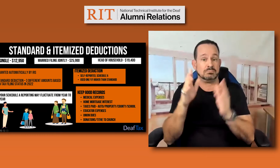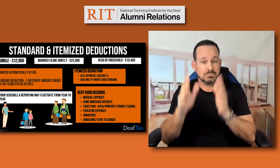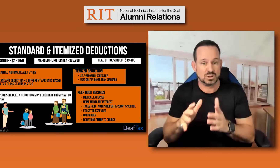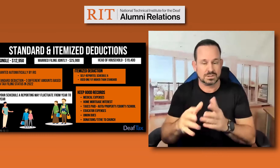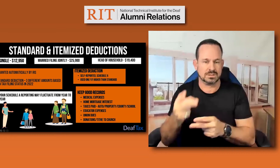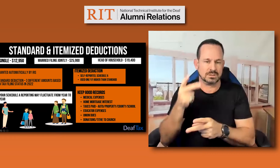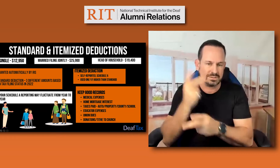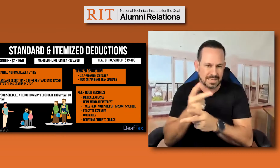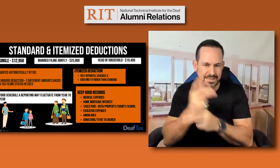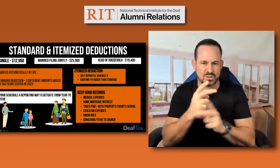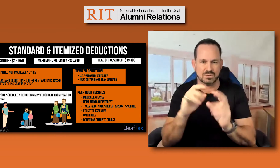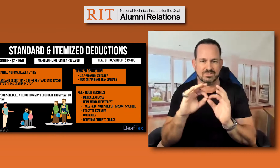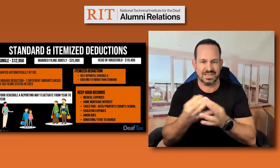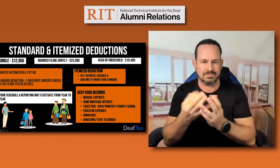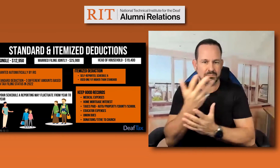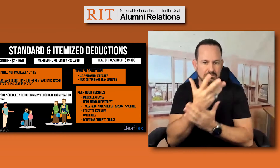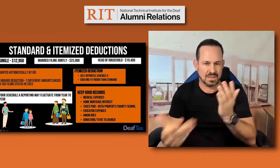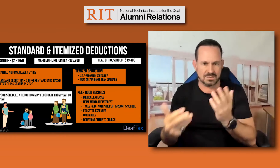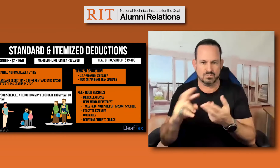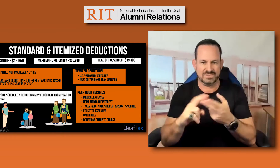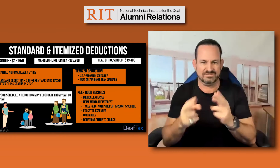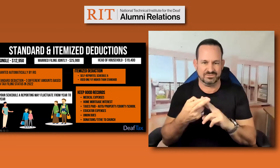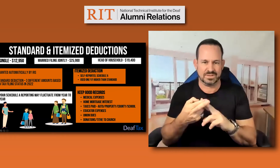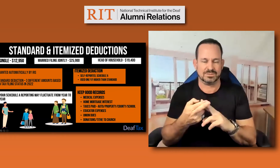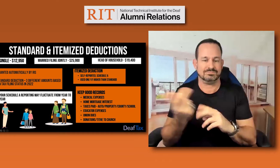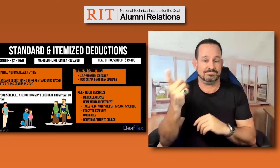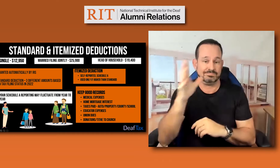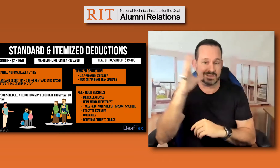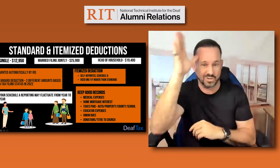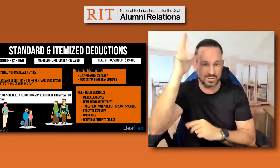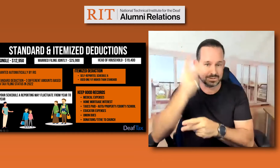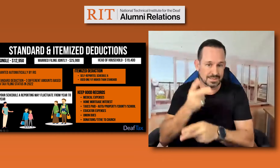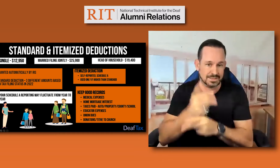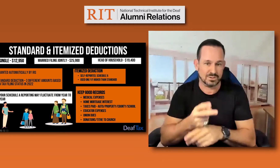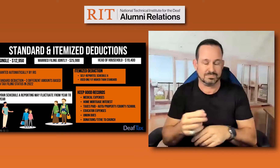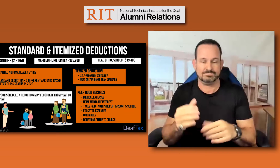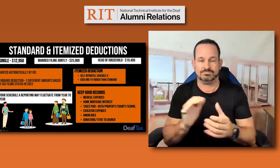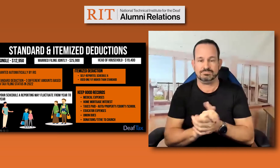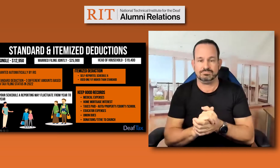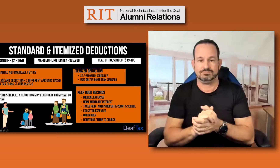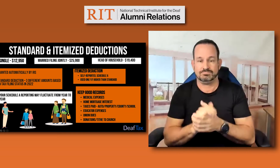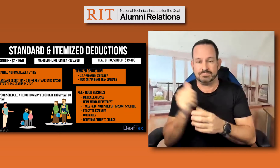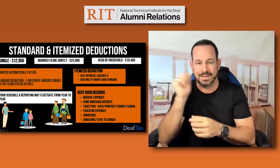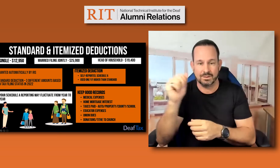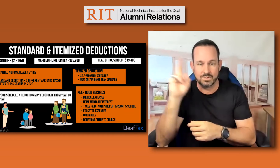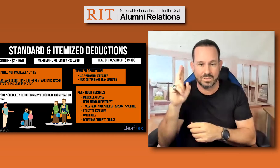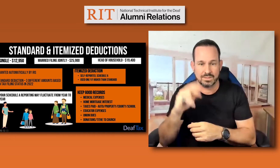you have children in your family, or you're taking care of your own parents,